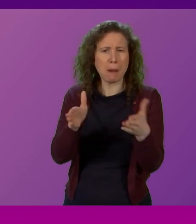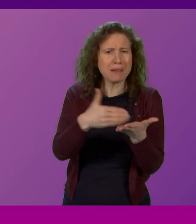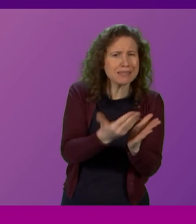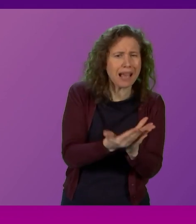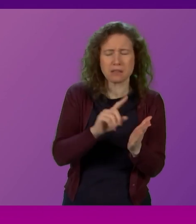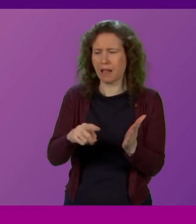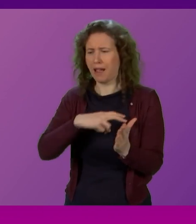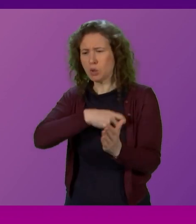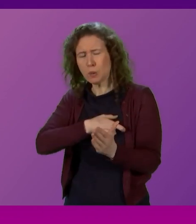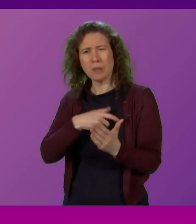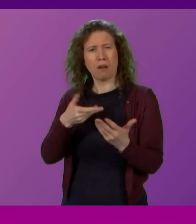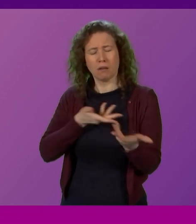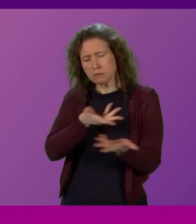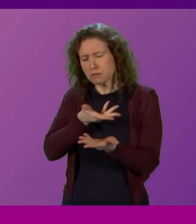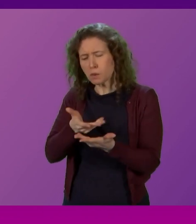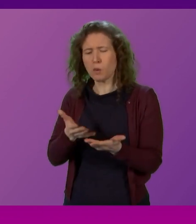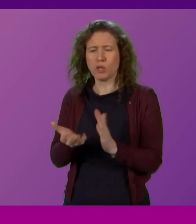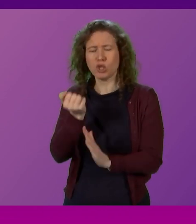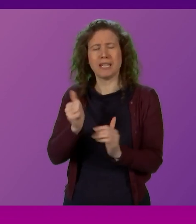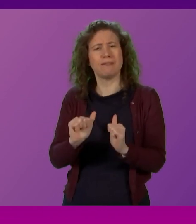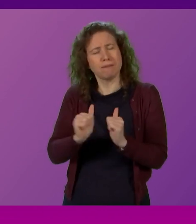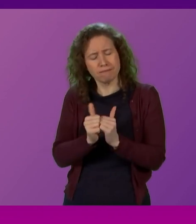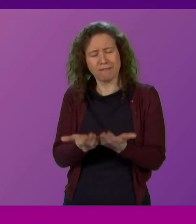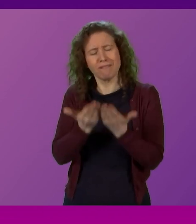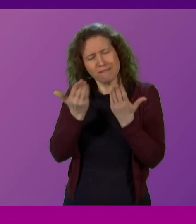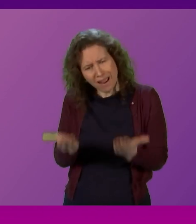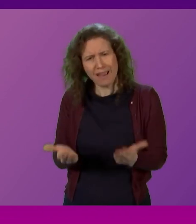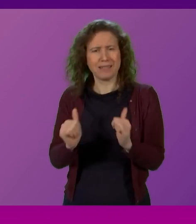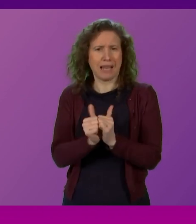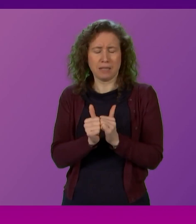fair and reasonable settlements that respect the legitimate interests of workers, rather